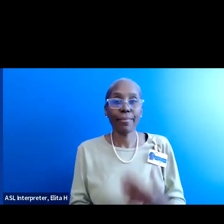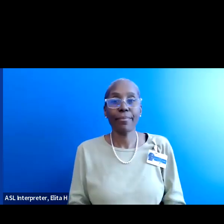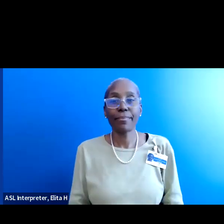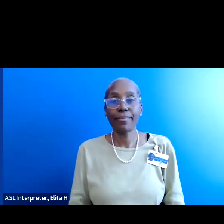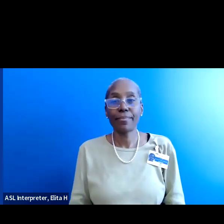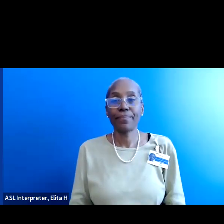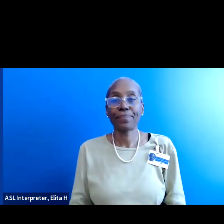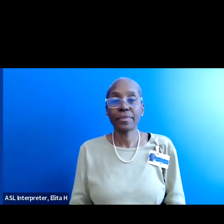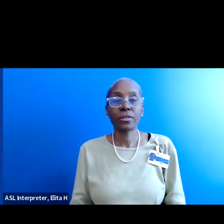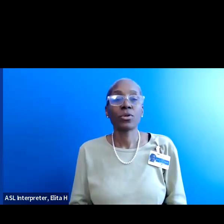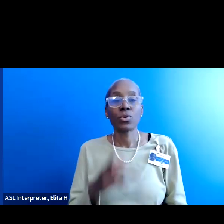So who does the program serve?